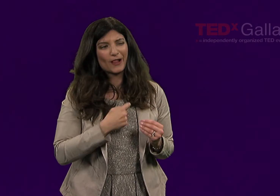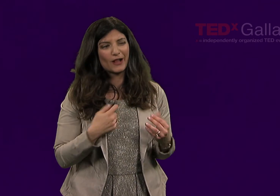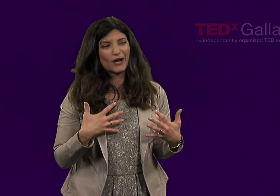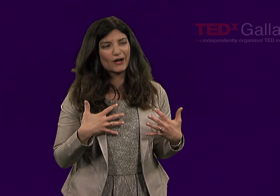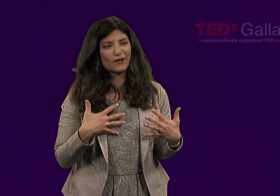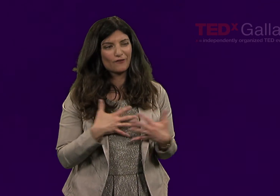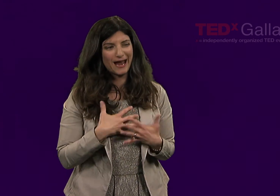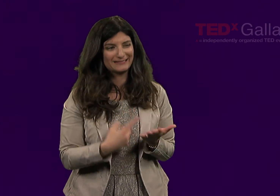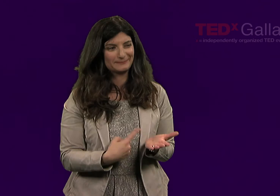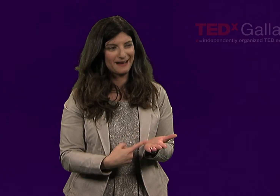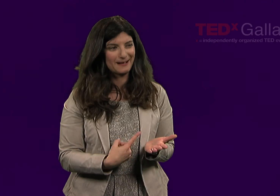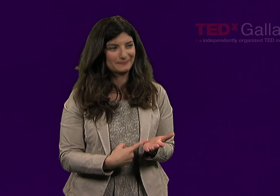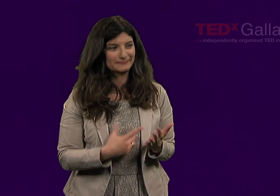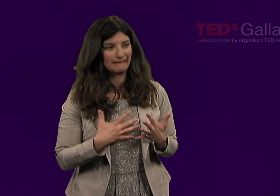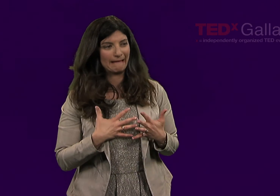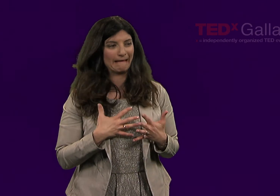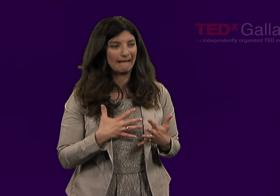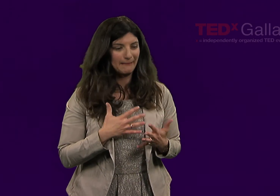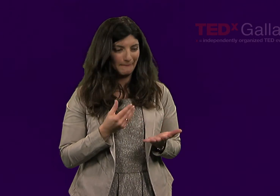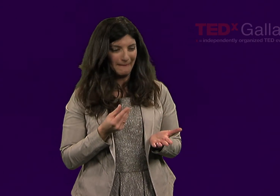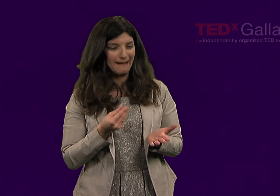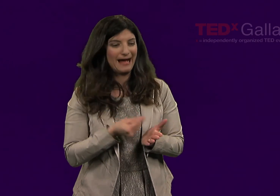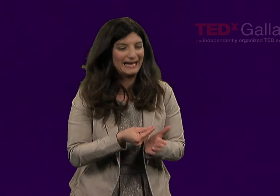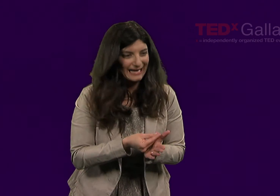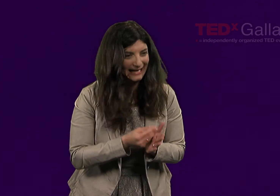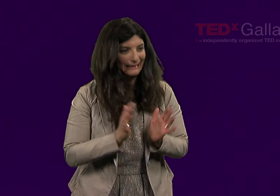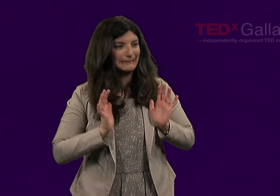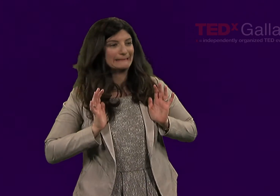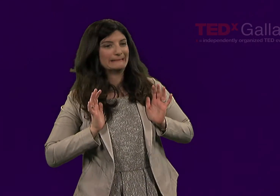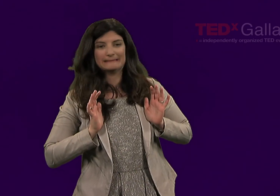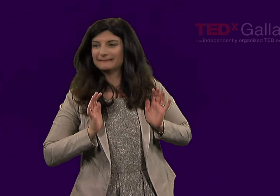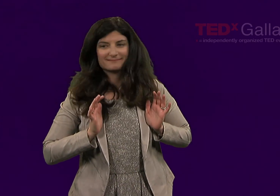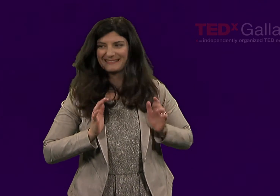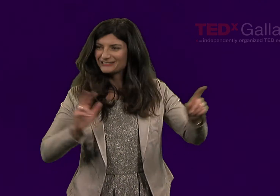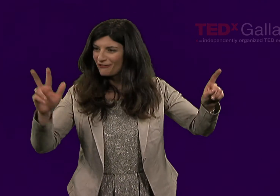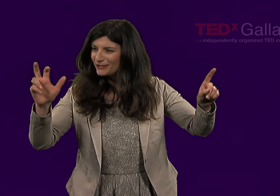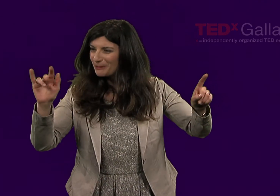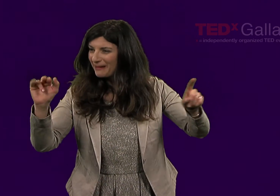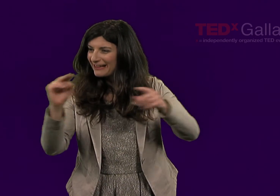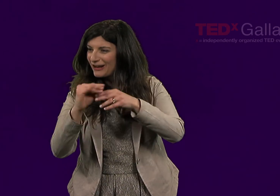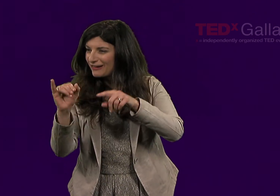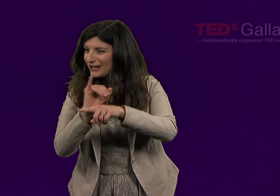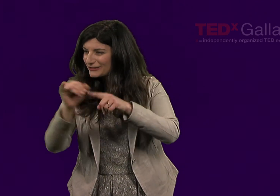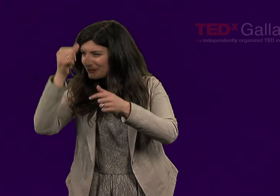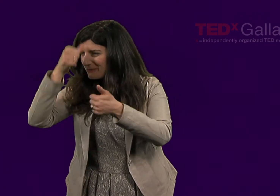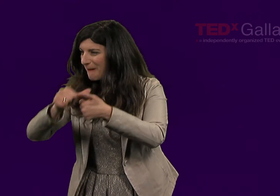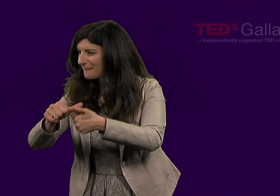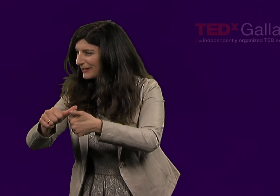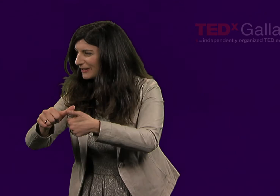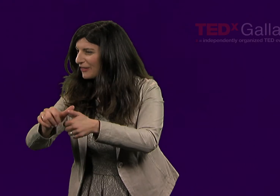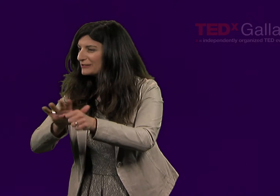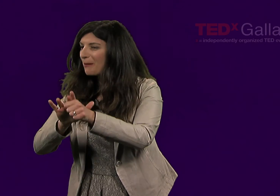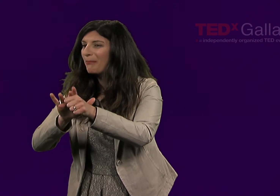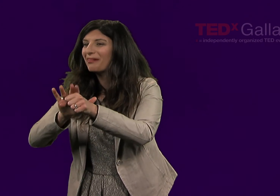But I think often we're afraid to talk about money. It's apprehensive. But it's a three-hundred multi-billion-dollar industry. The money is out there,